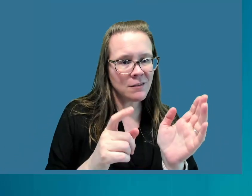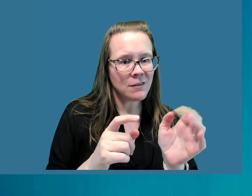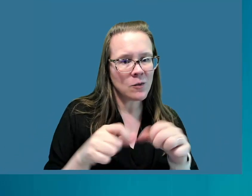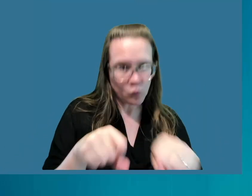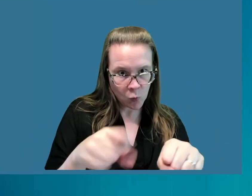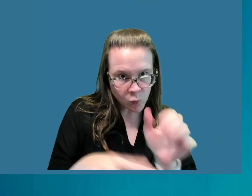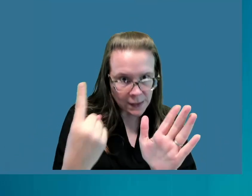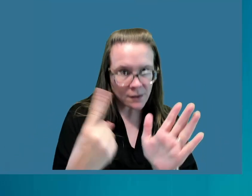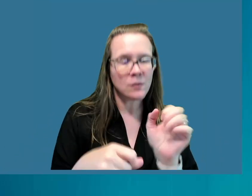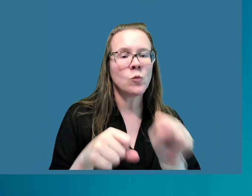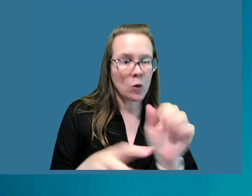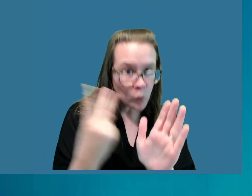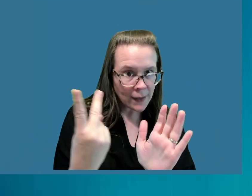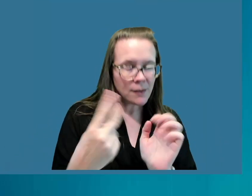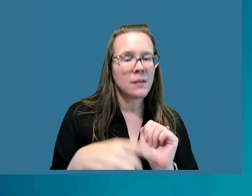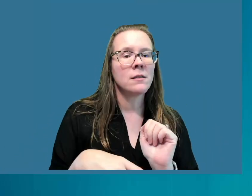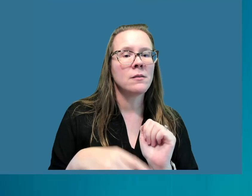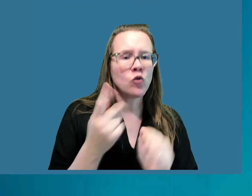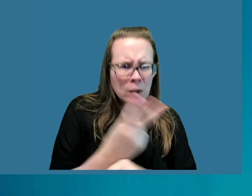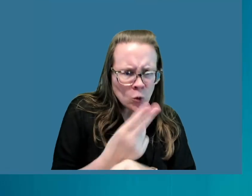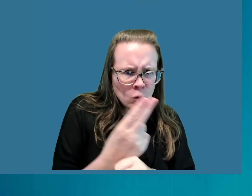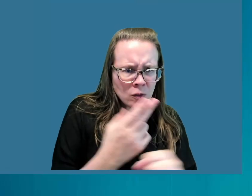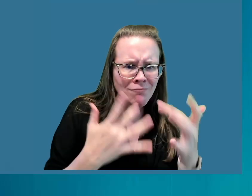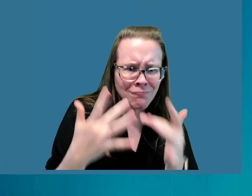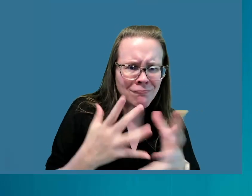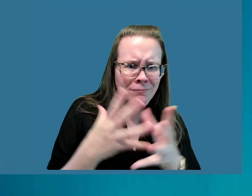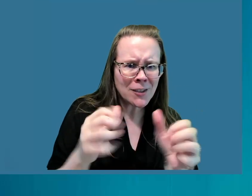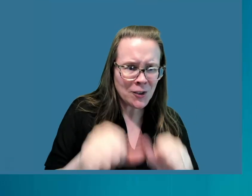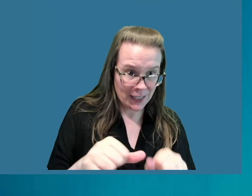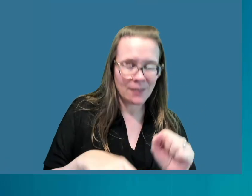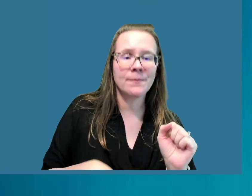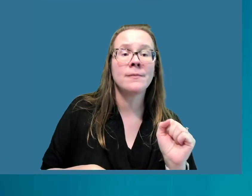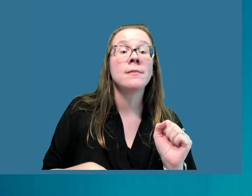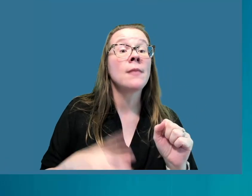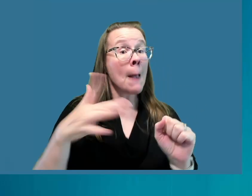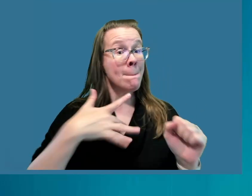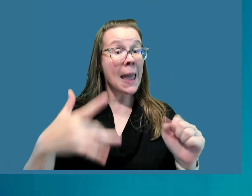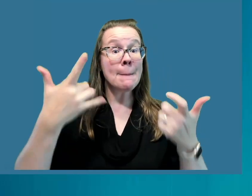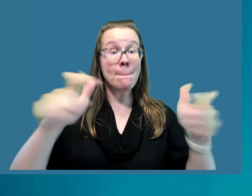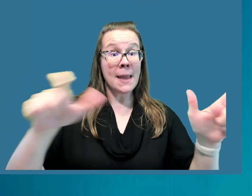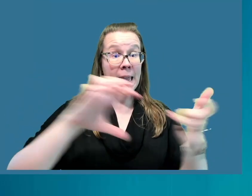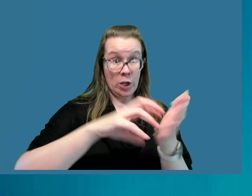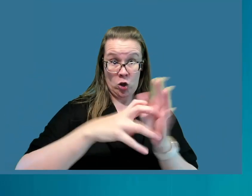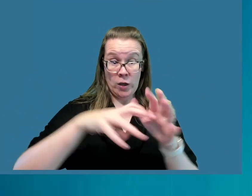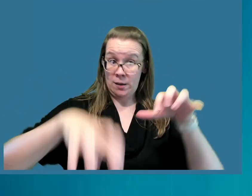so that reduces the amount of times that you need to roll it out: you get more cookie per roll out.